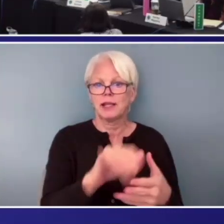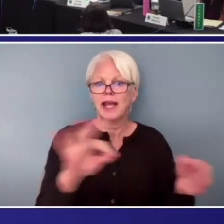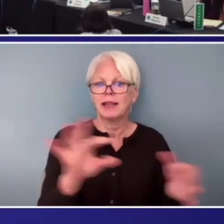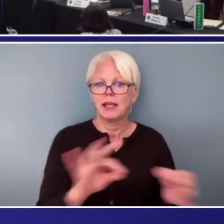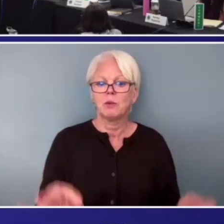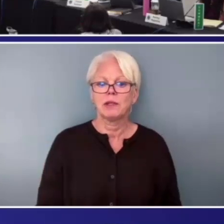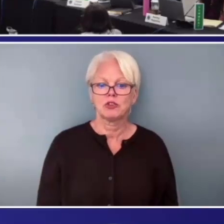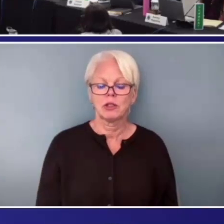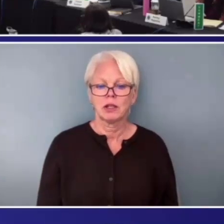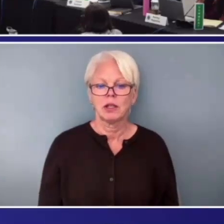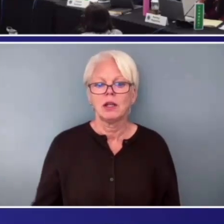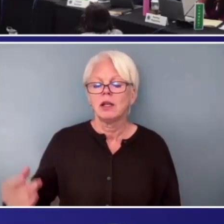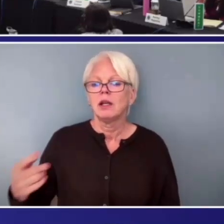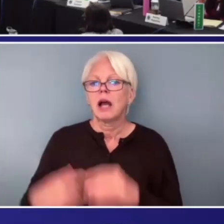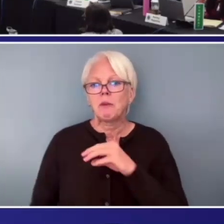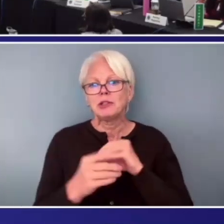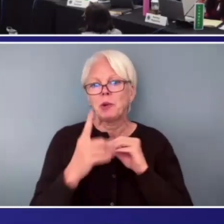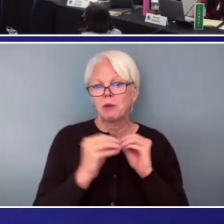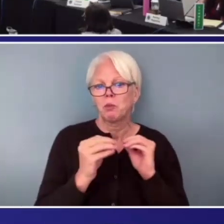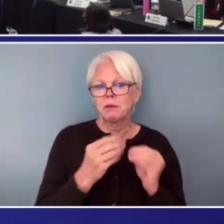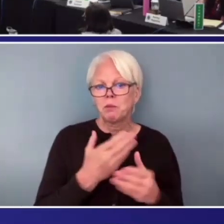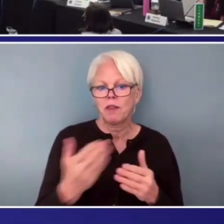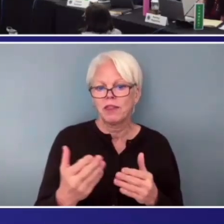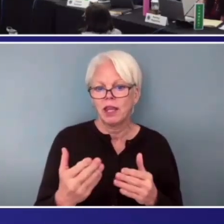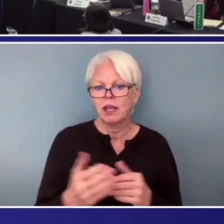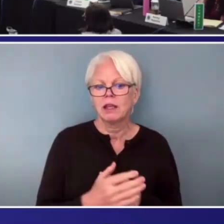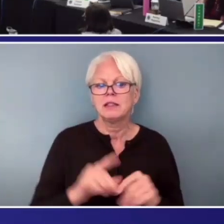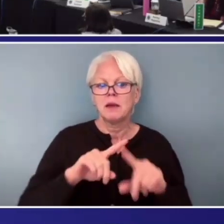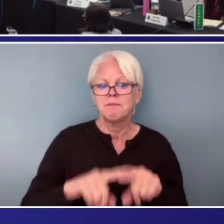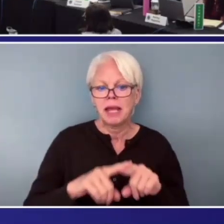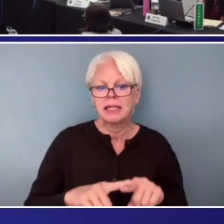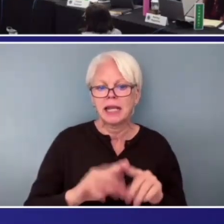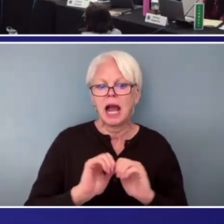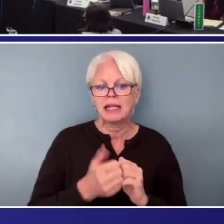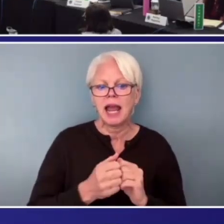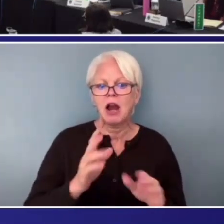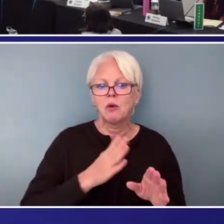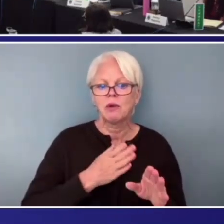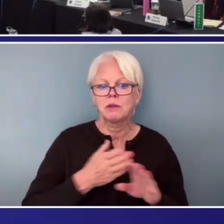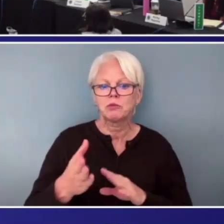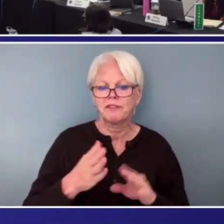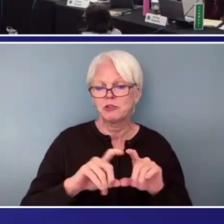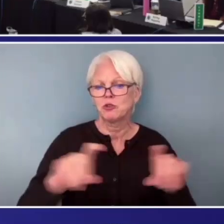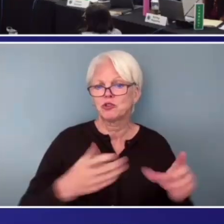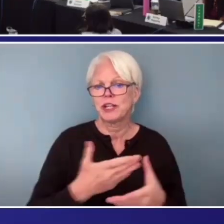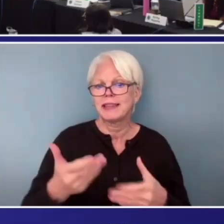Can I just add one additional thing, which is that depending on how the professional degree thing goes, then theoretically the